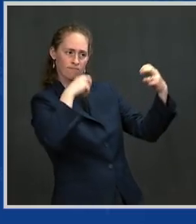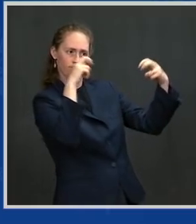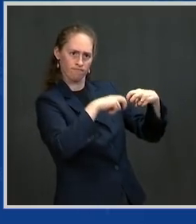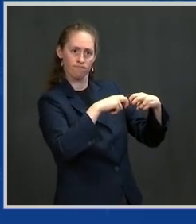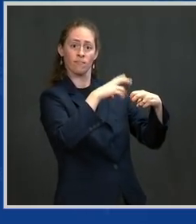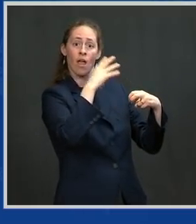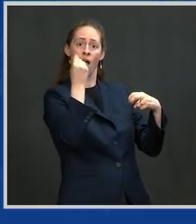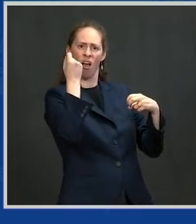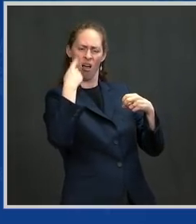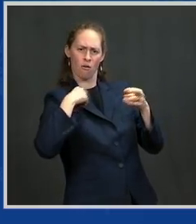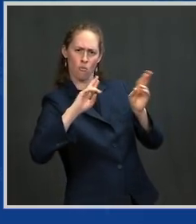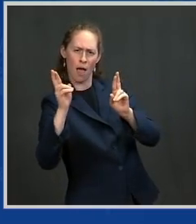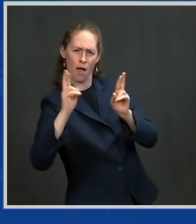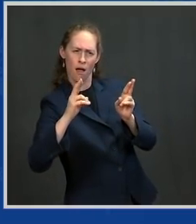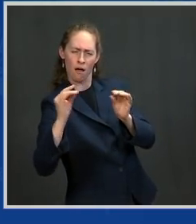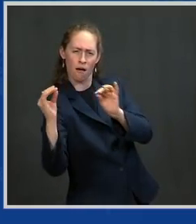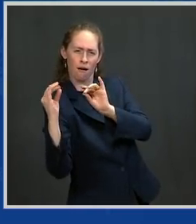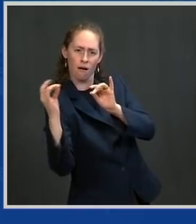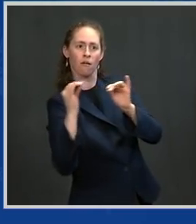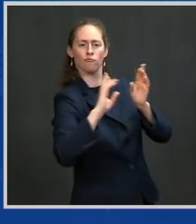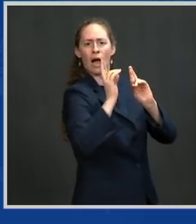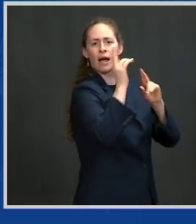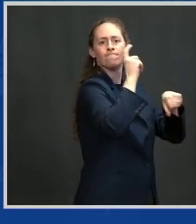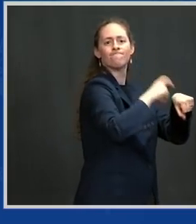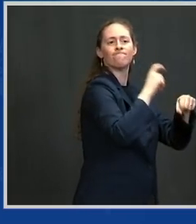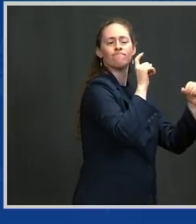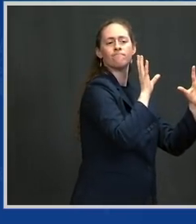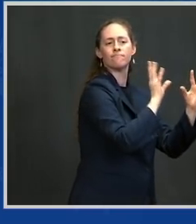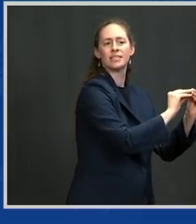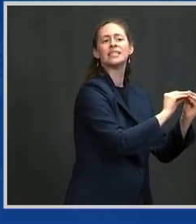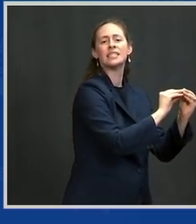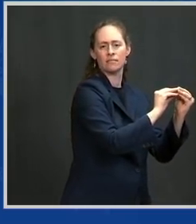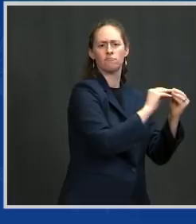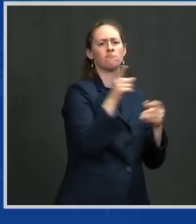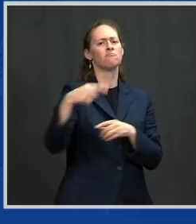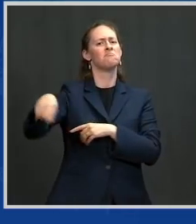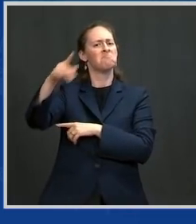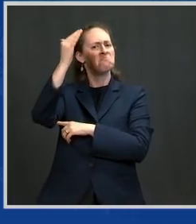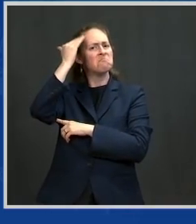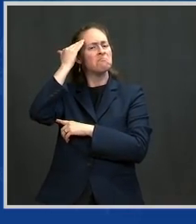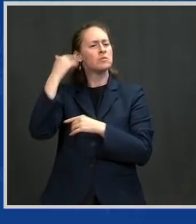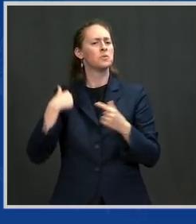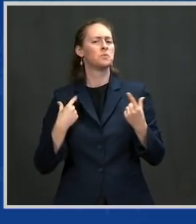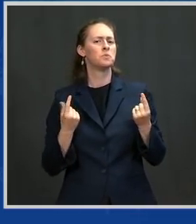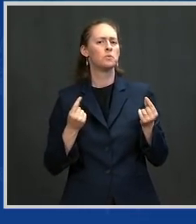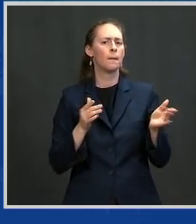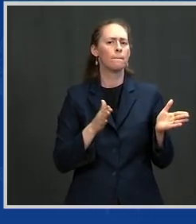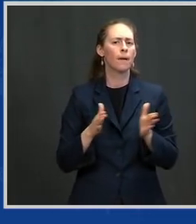what I intended to do. So, I haven't found any reluctance.